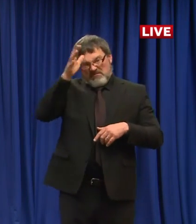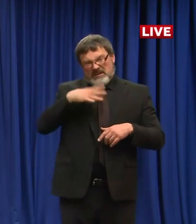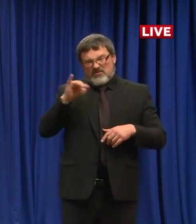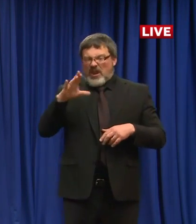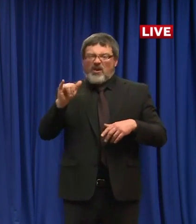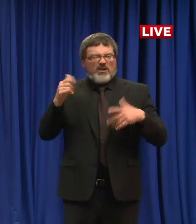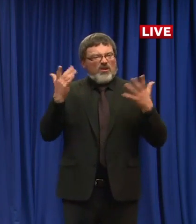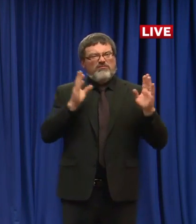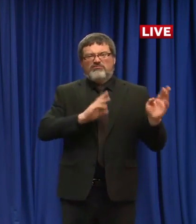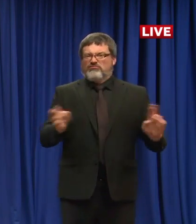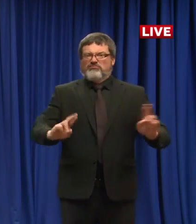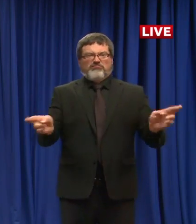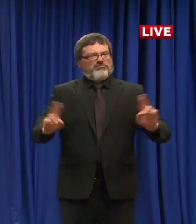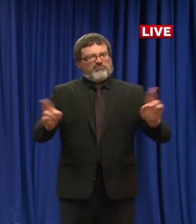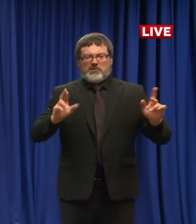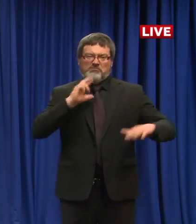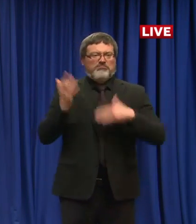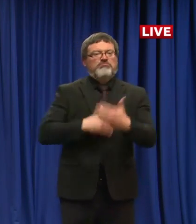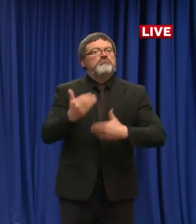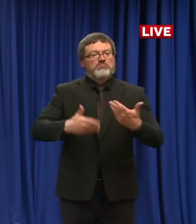DEPARTMENT WHERE HE CURRENTLY SERVES JERRY IS PREPARED.